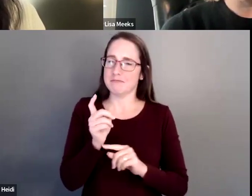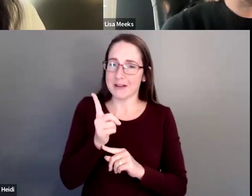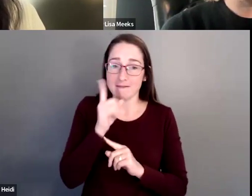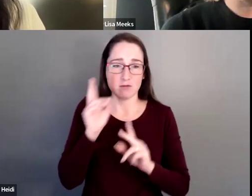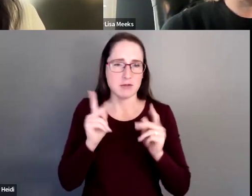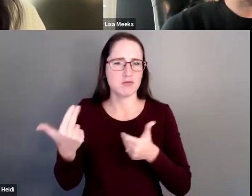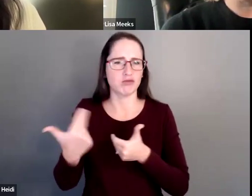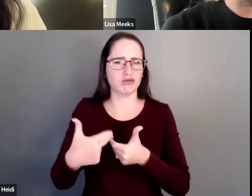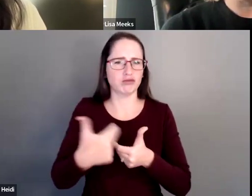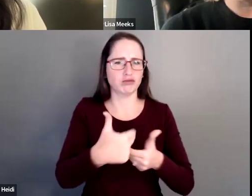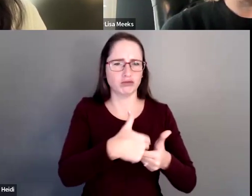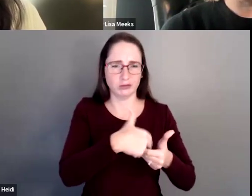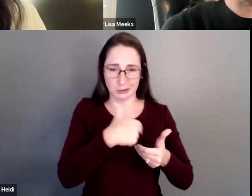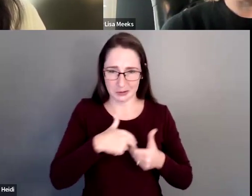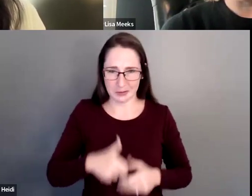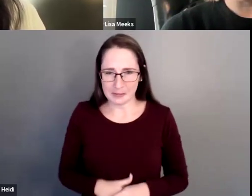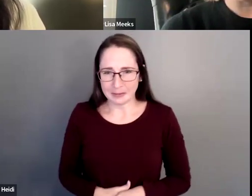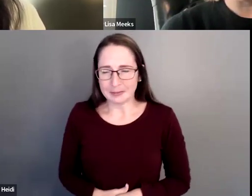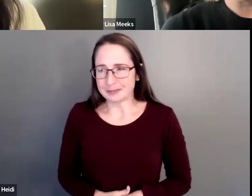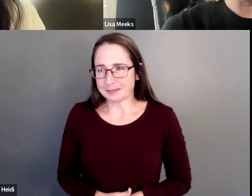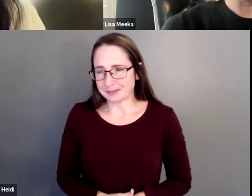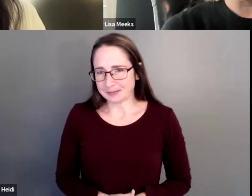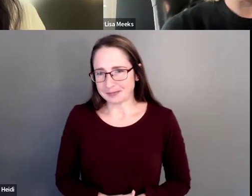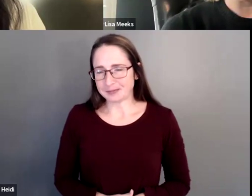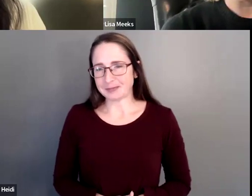allow a few minutes for people